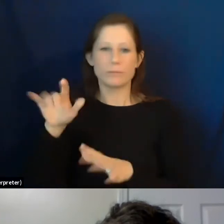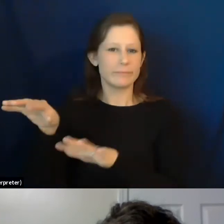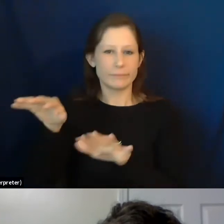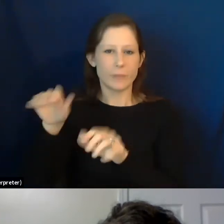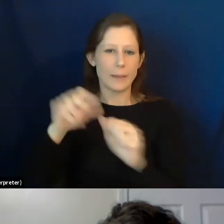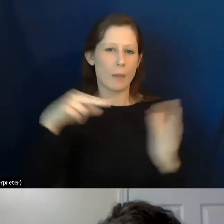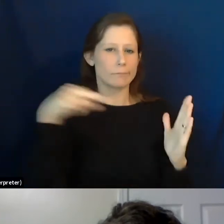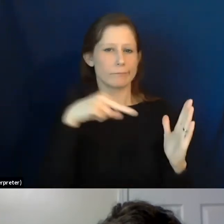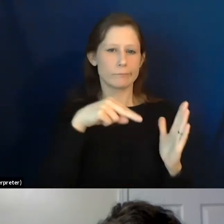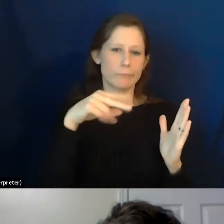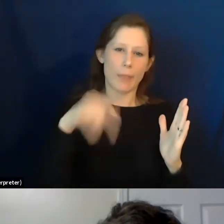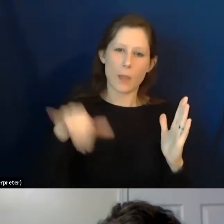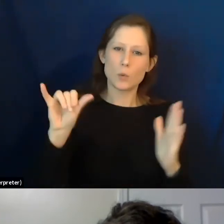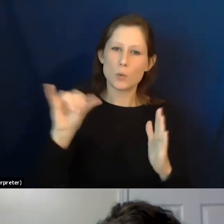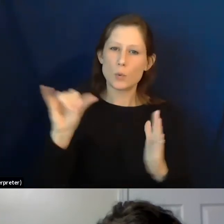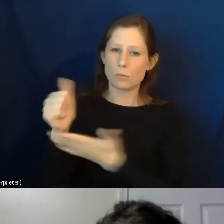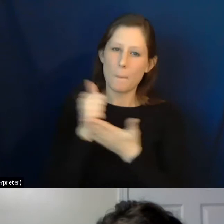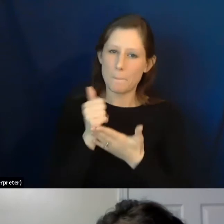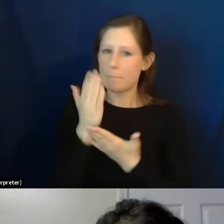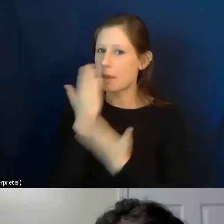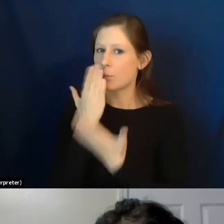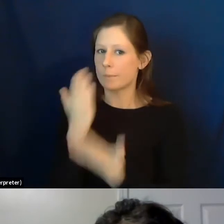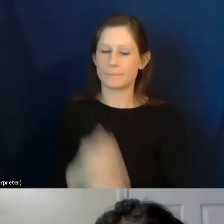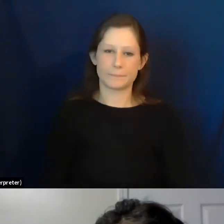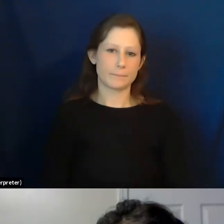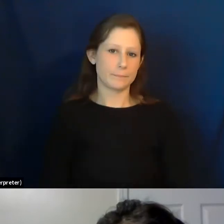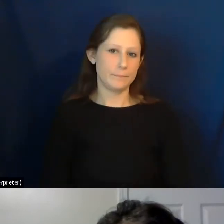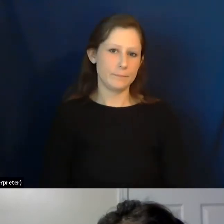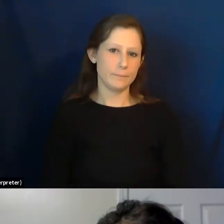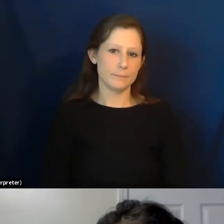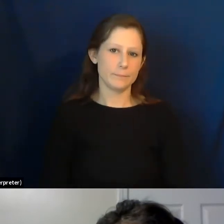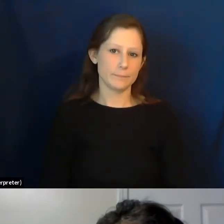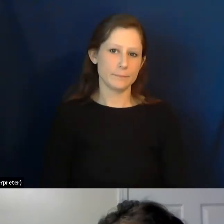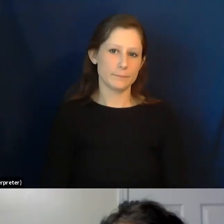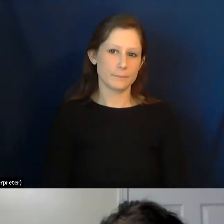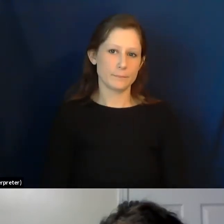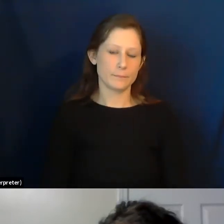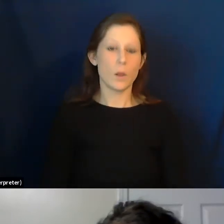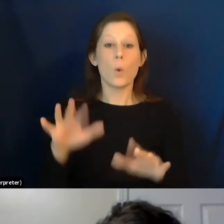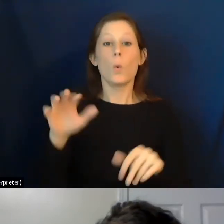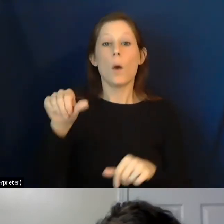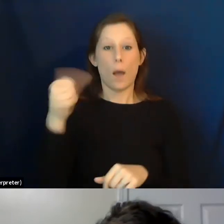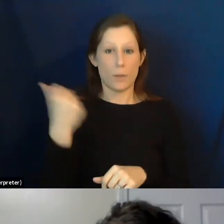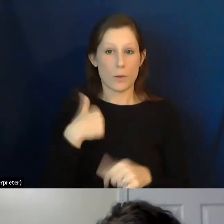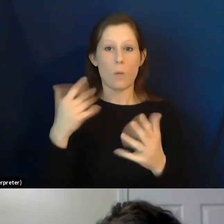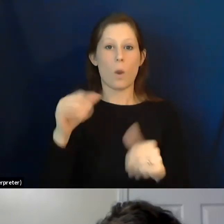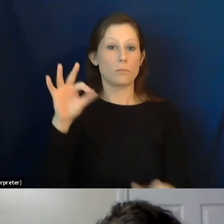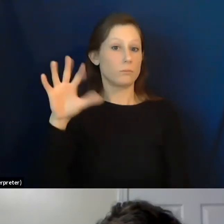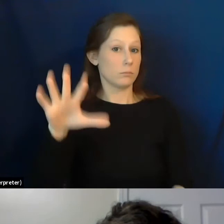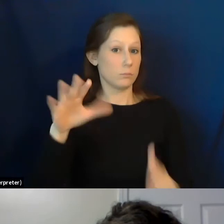be helpful for me also um also i wanted to throw out again about those awards i think